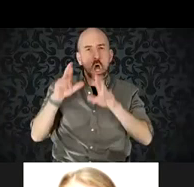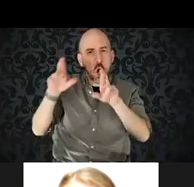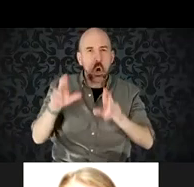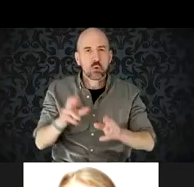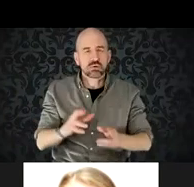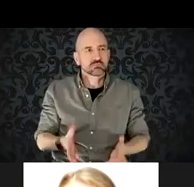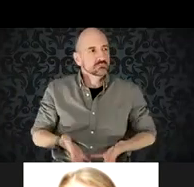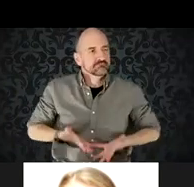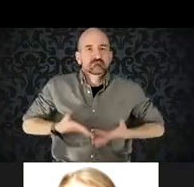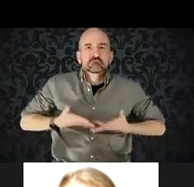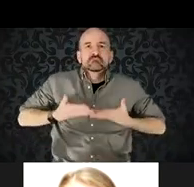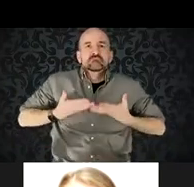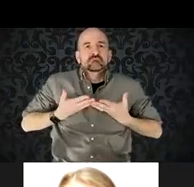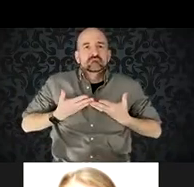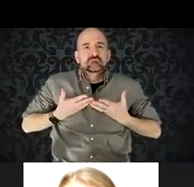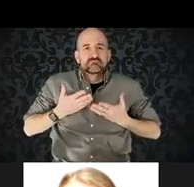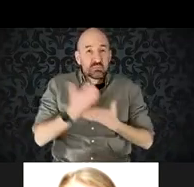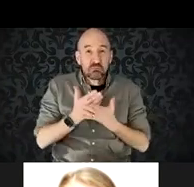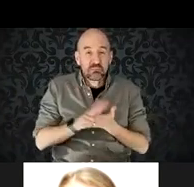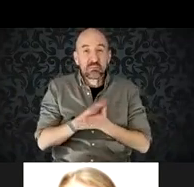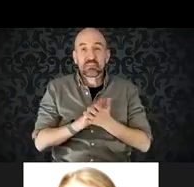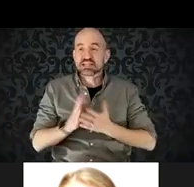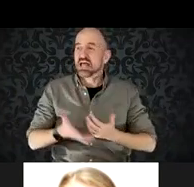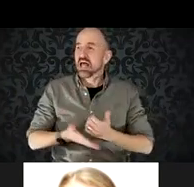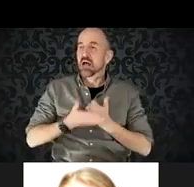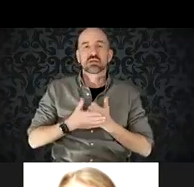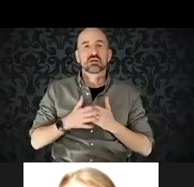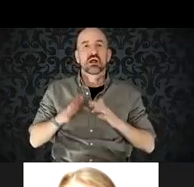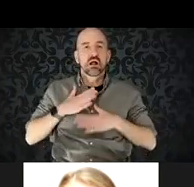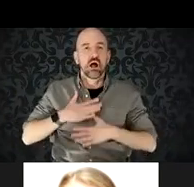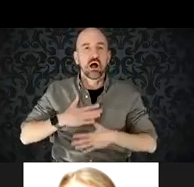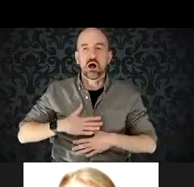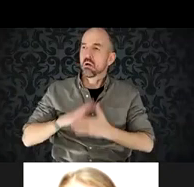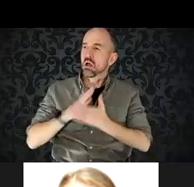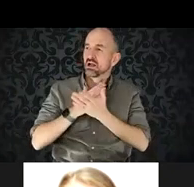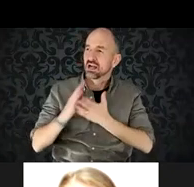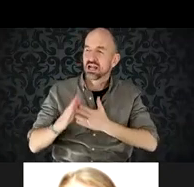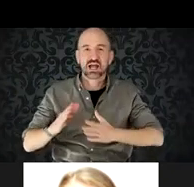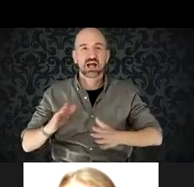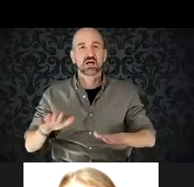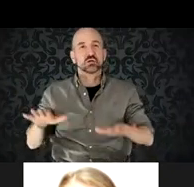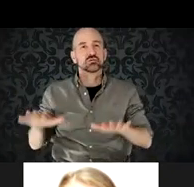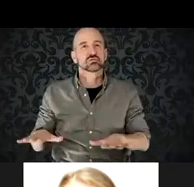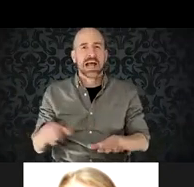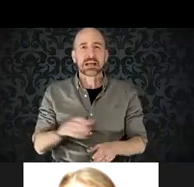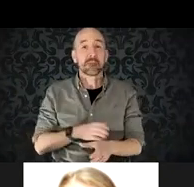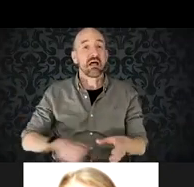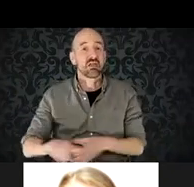scientist named Eeyore Wilson did in 1984, and it says